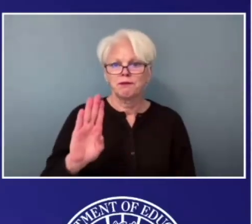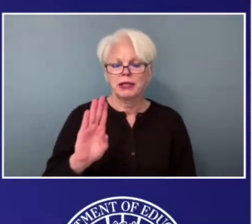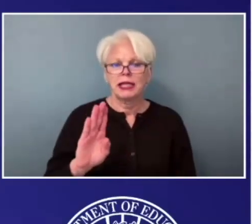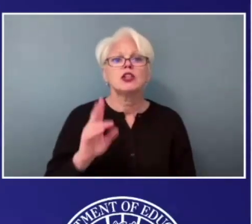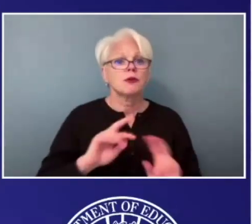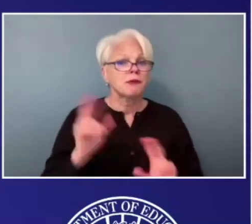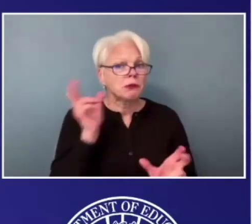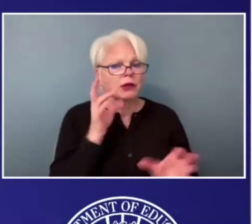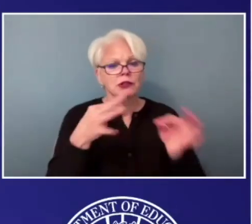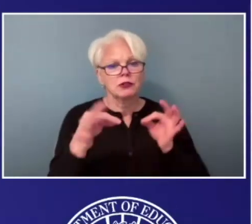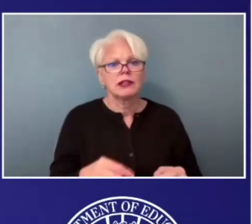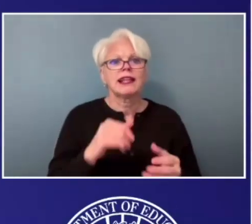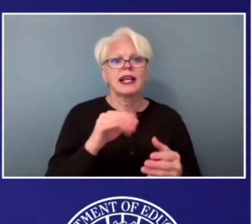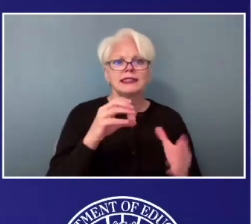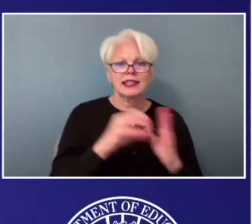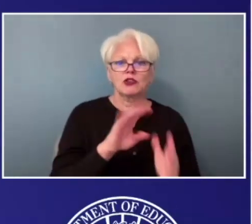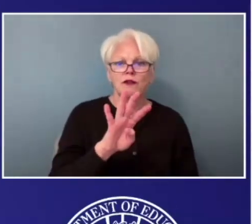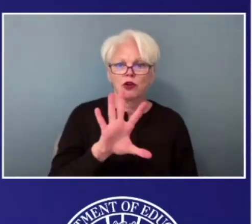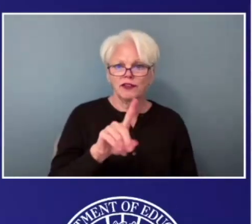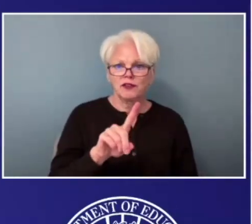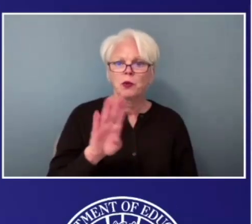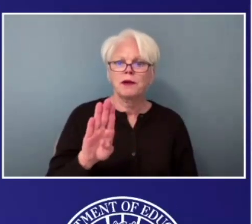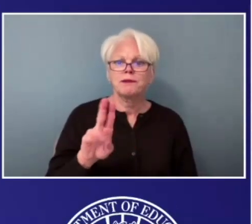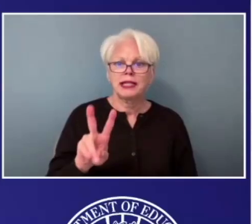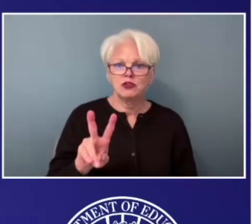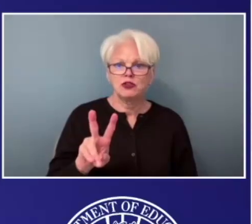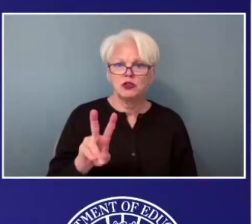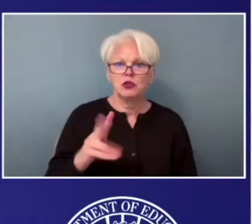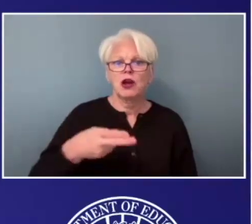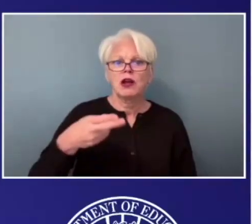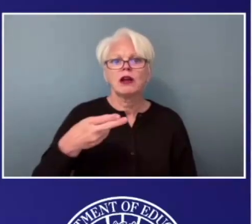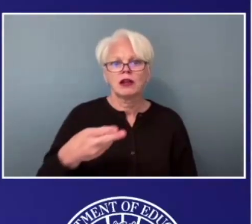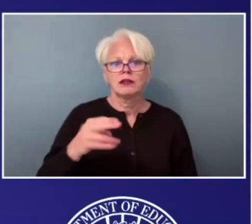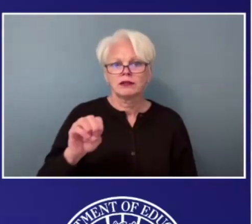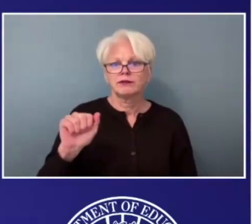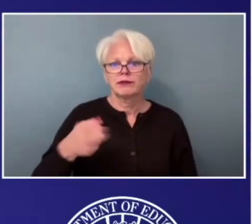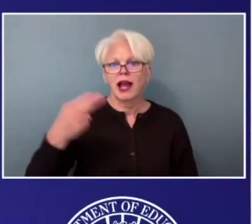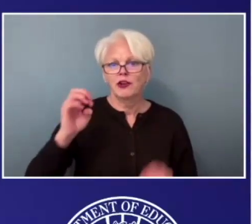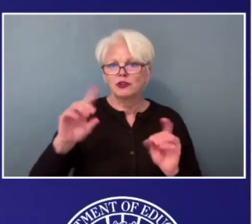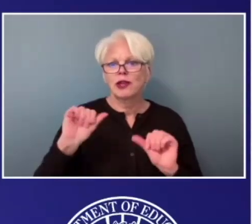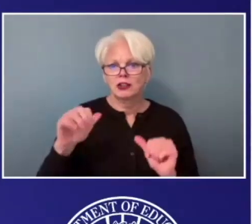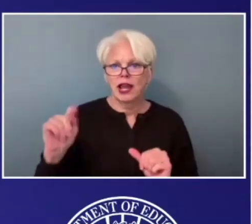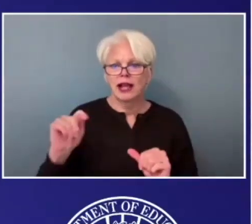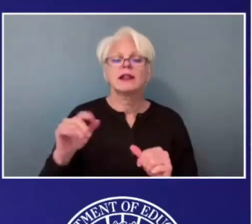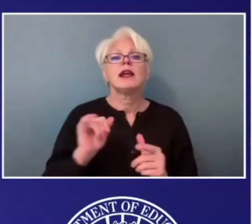So that's section 451 B2 of the Higher Education Act. This is a general provision for Direct Loans that say,